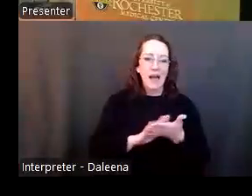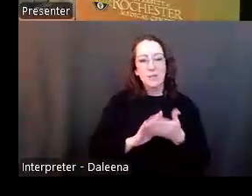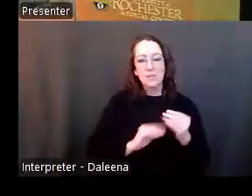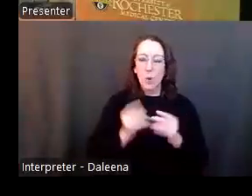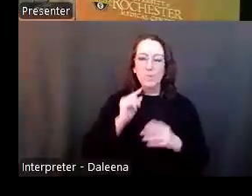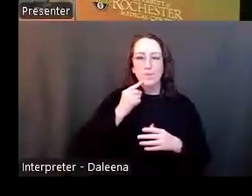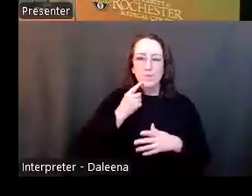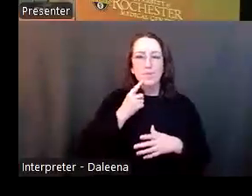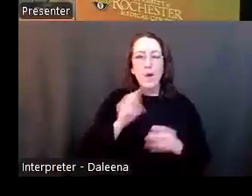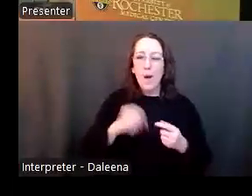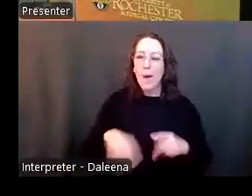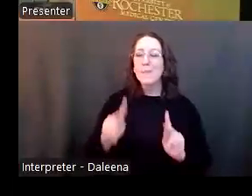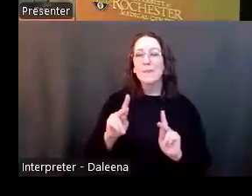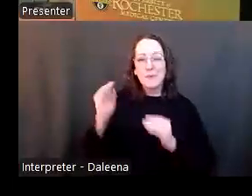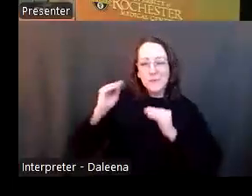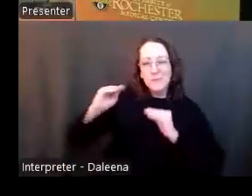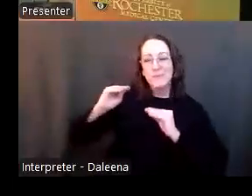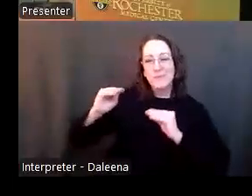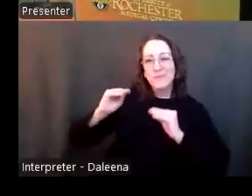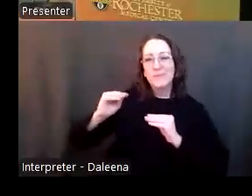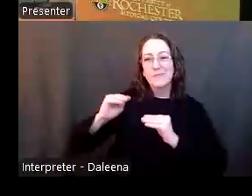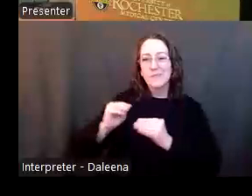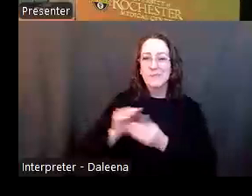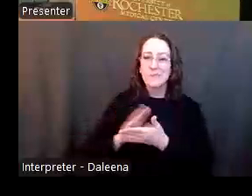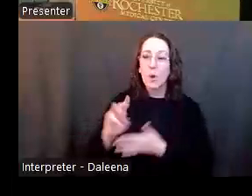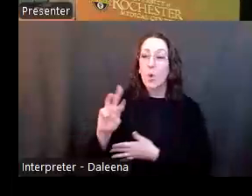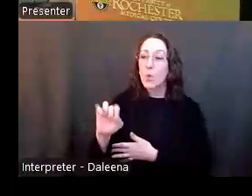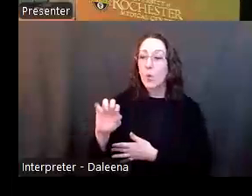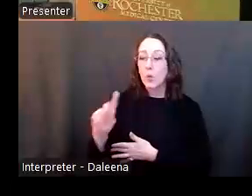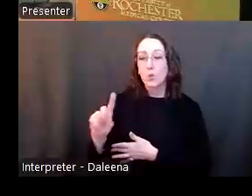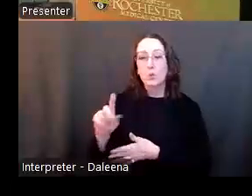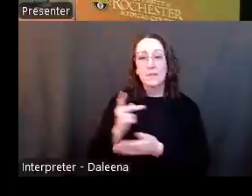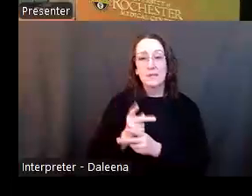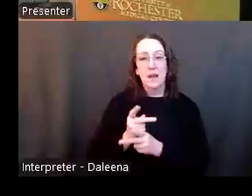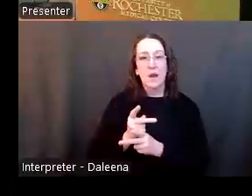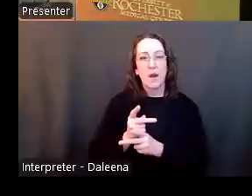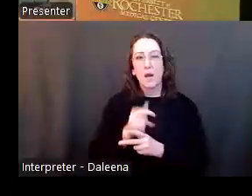as an opportunity to educate about wound care and this patient he actually was not readmitted for I